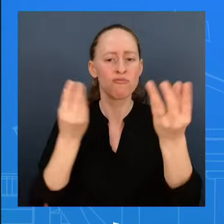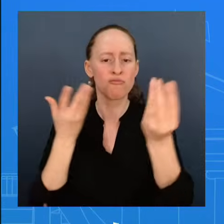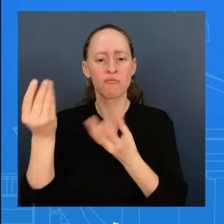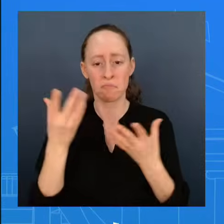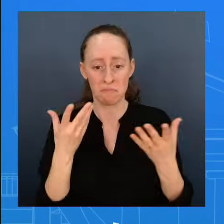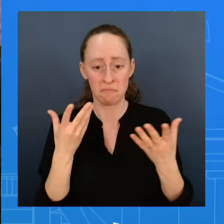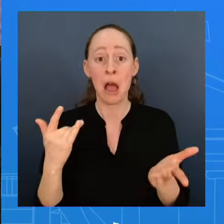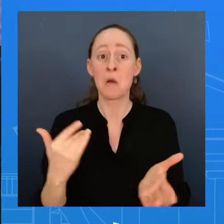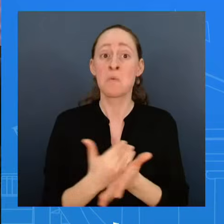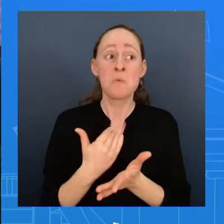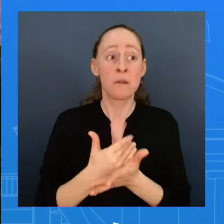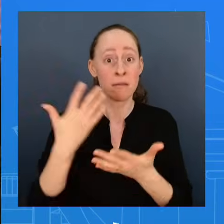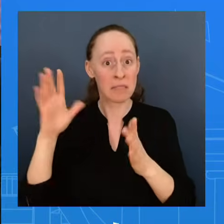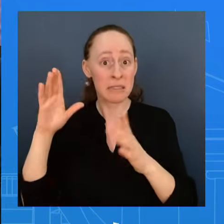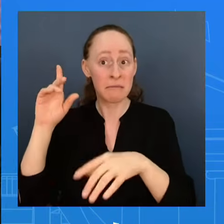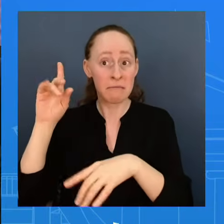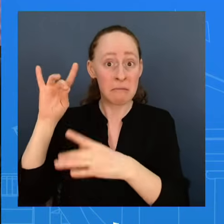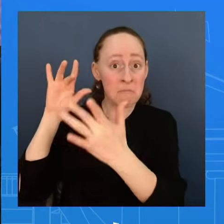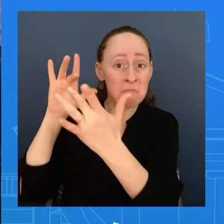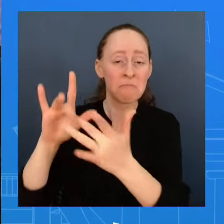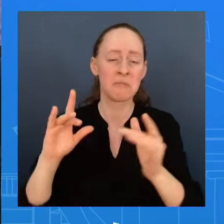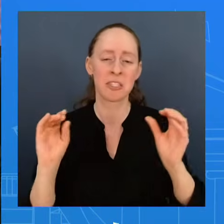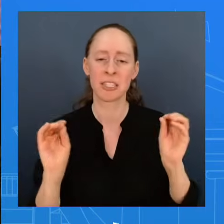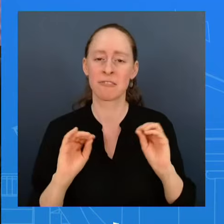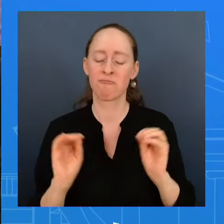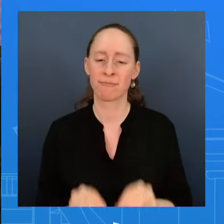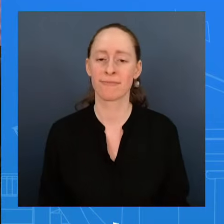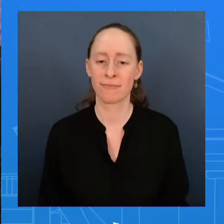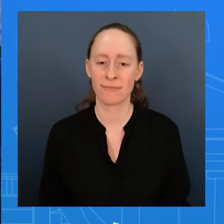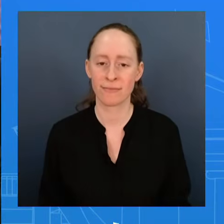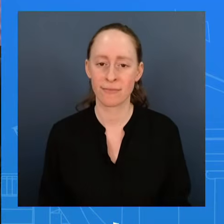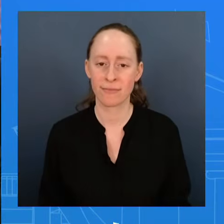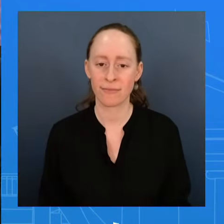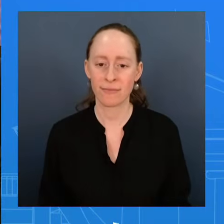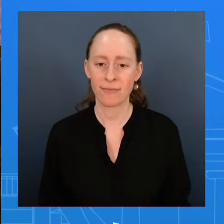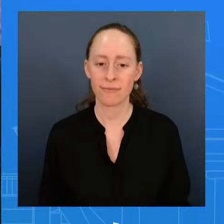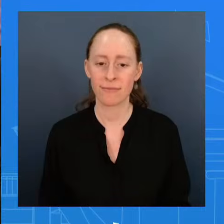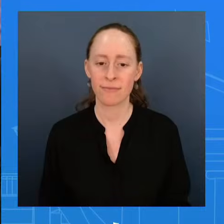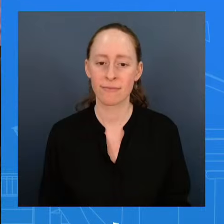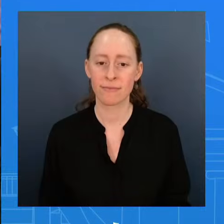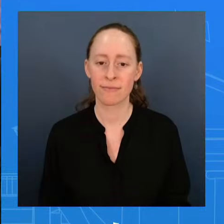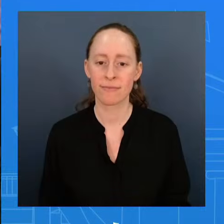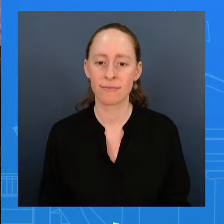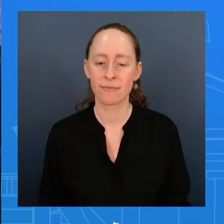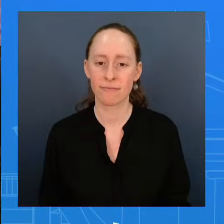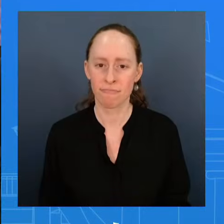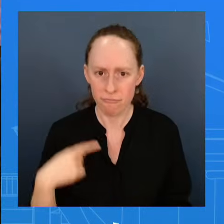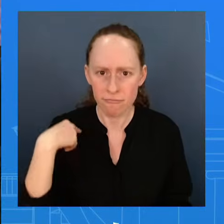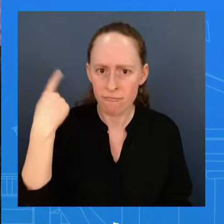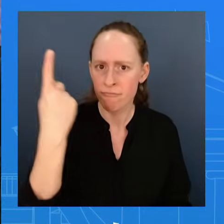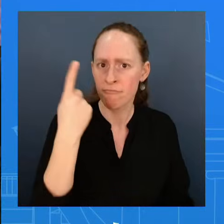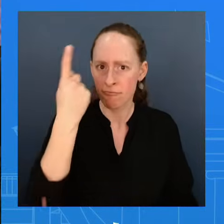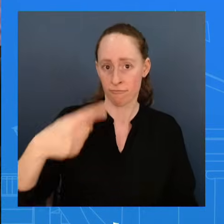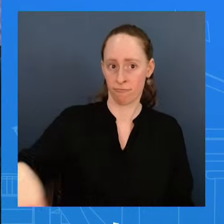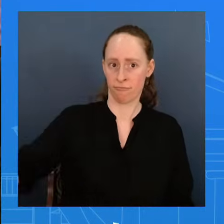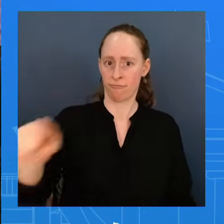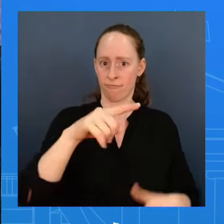The Press: On another topic. Has the White House received the recommendation from the DEA to reclassify marijuana from a Schedule I drug to a Schedule III drug? Can you comment on --